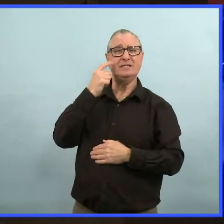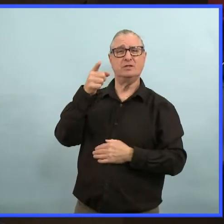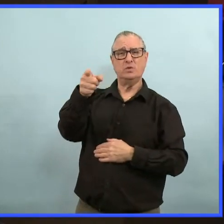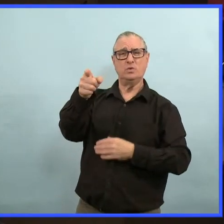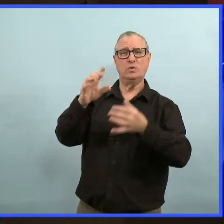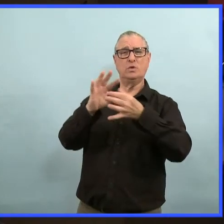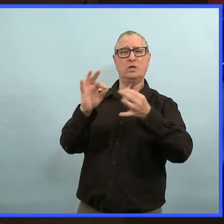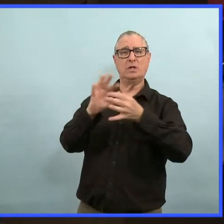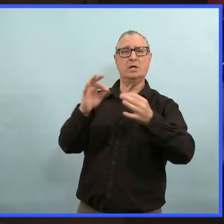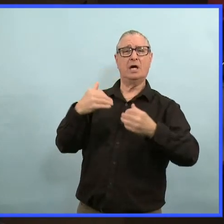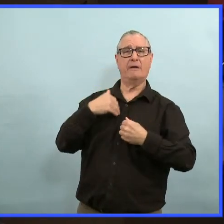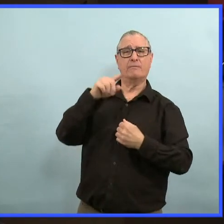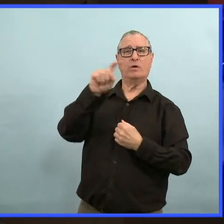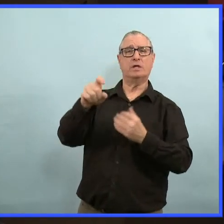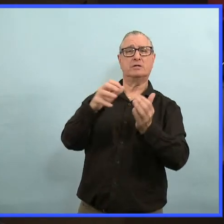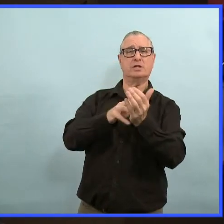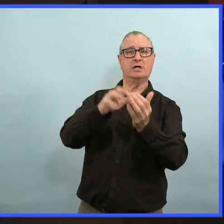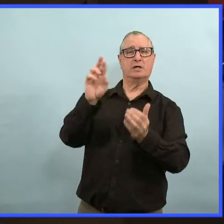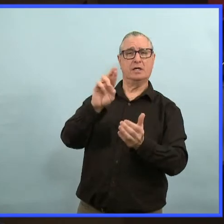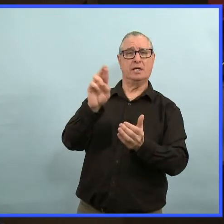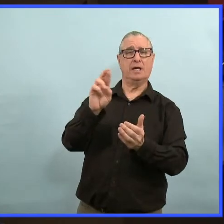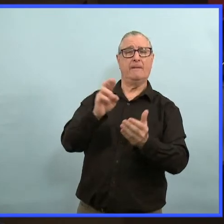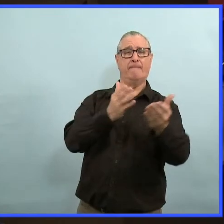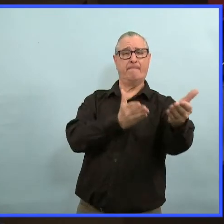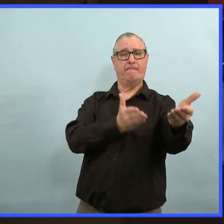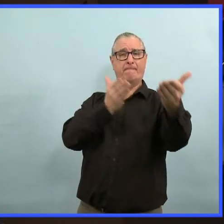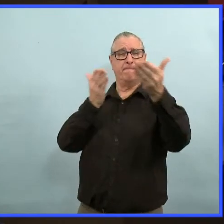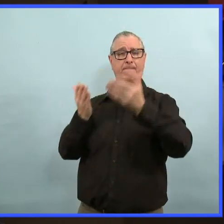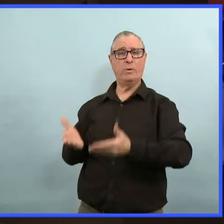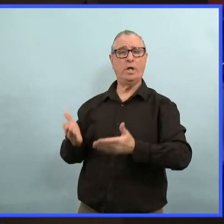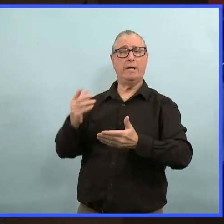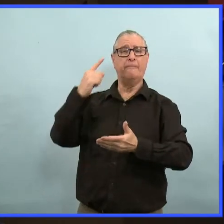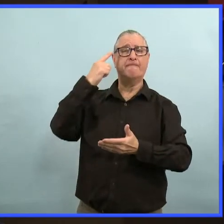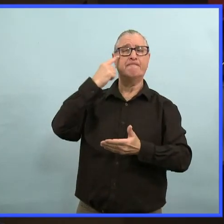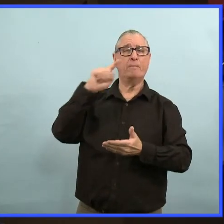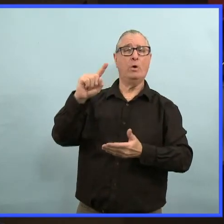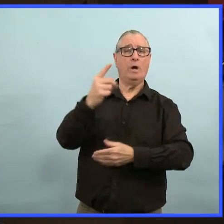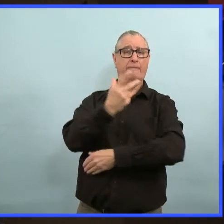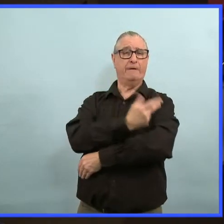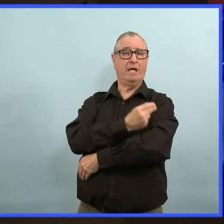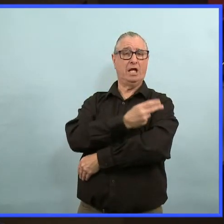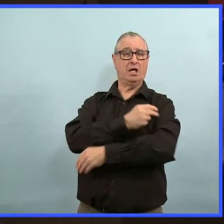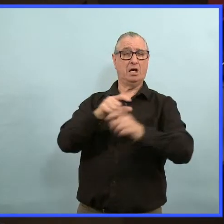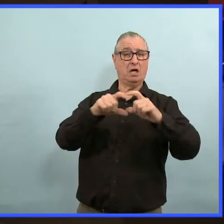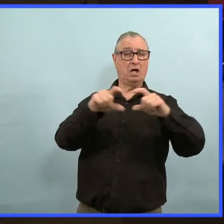that the requirement for vaccination or testing be lifted for people who are working with vulnerable